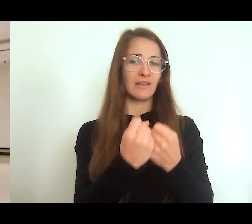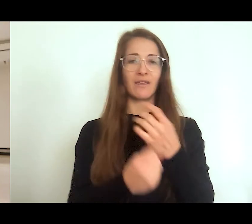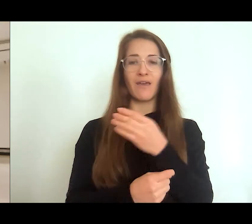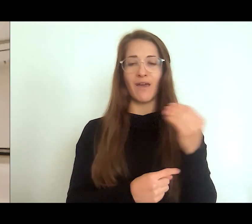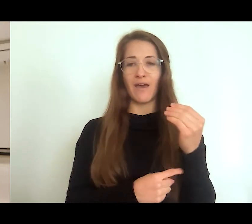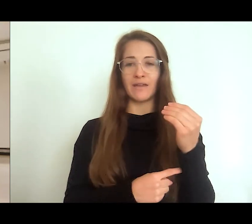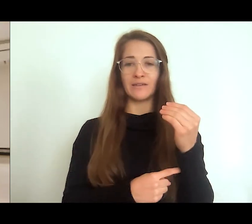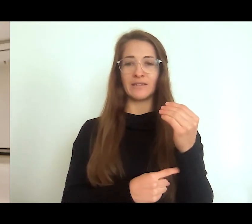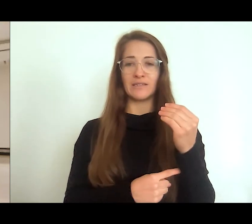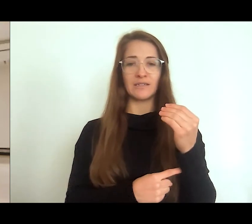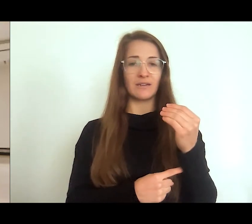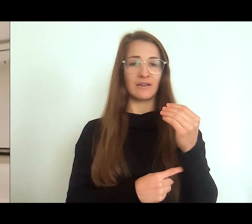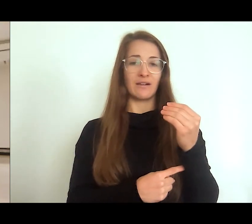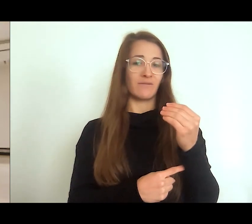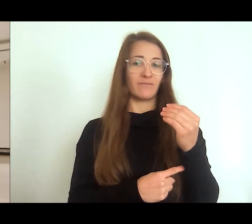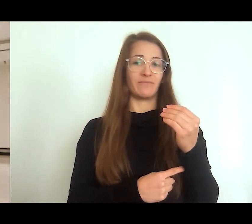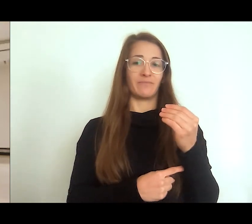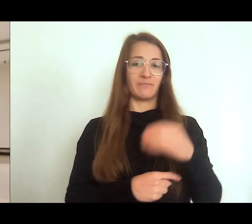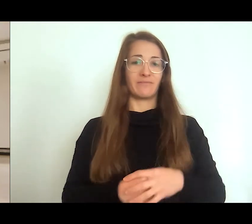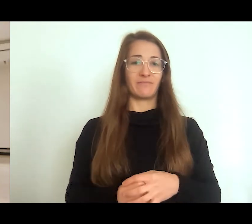OF THINGS THAT I HAVEN'T LEARNED YET ABOUT DISABILITY ADVOCACY